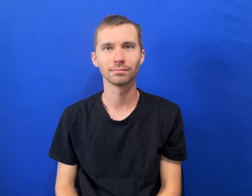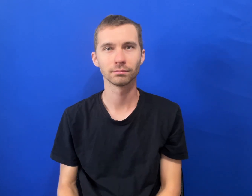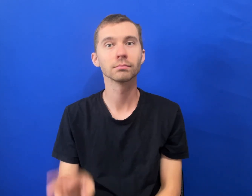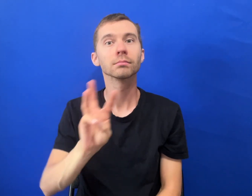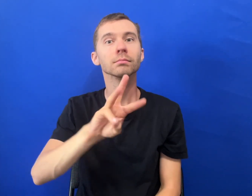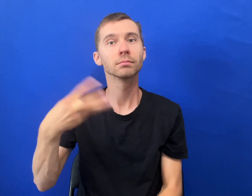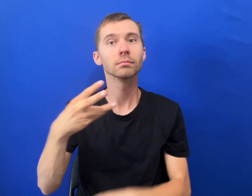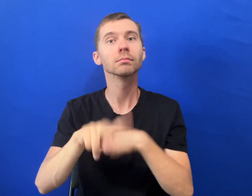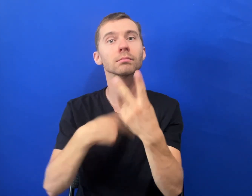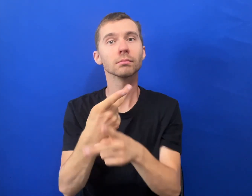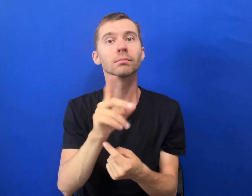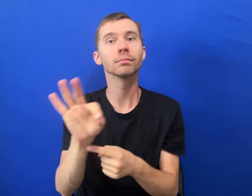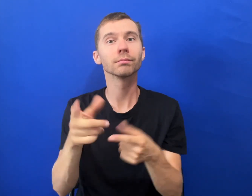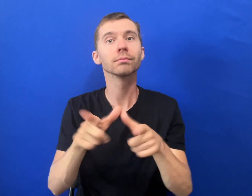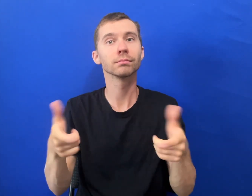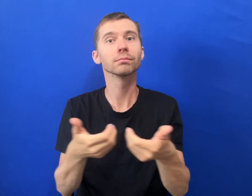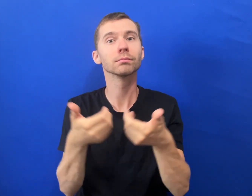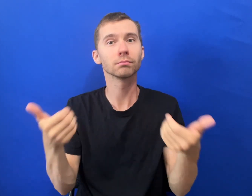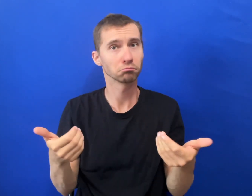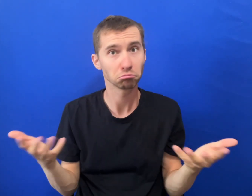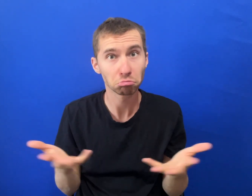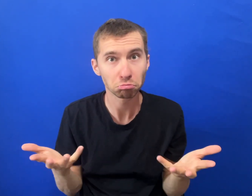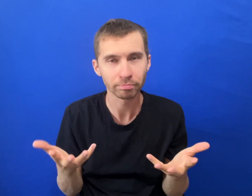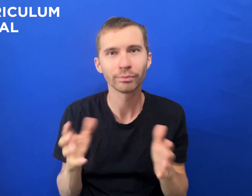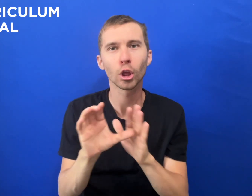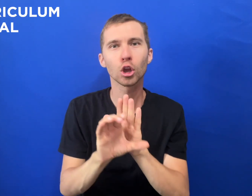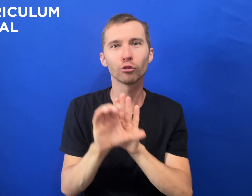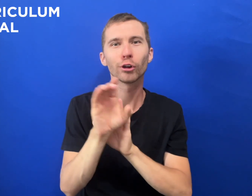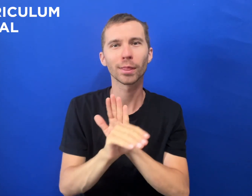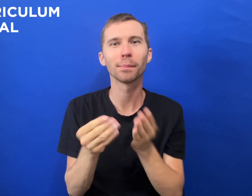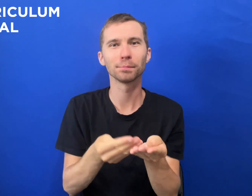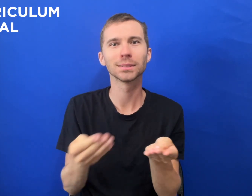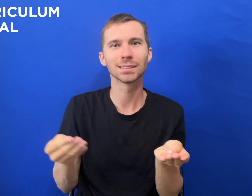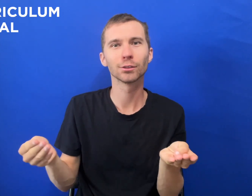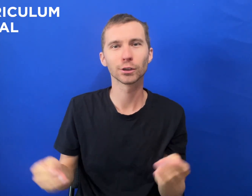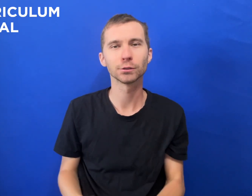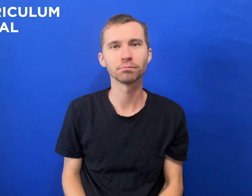The sixth type of language separation is "curriculum material".